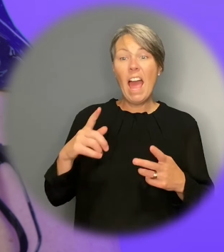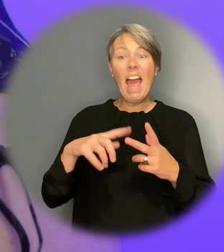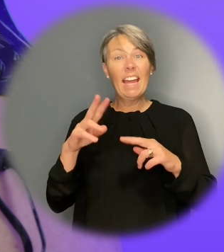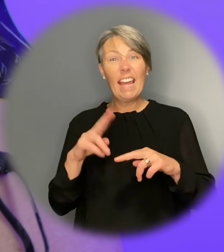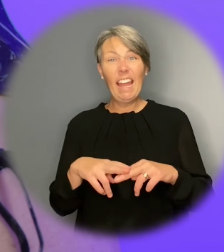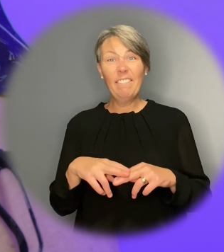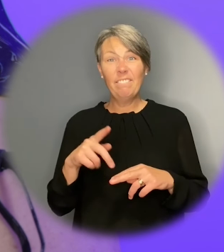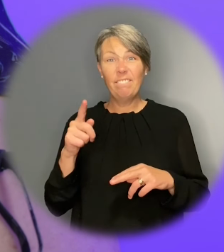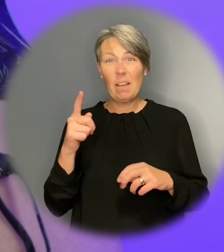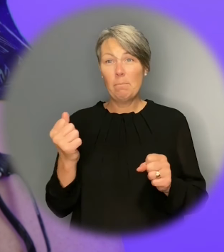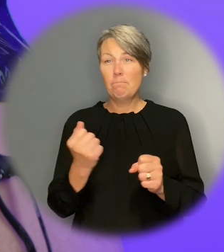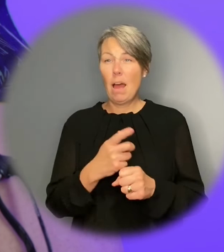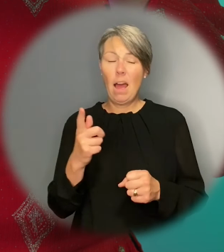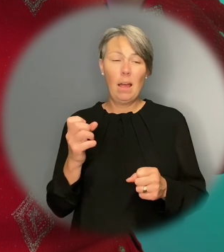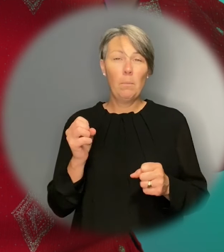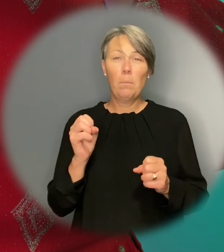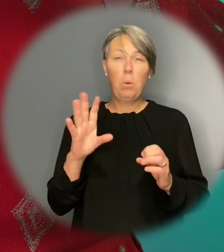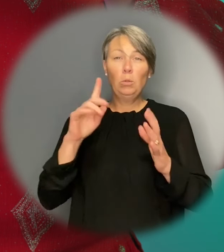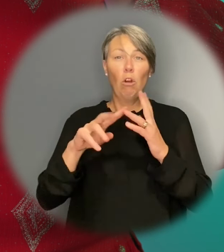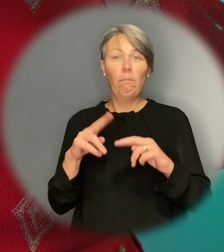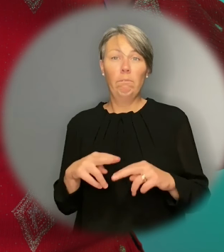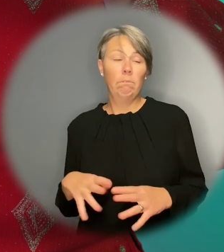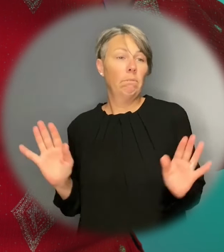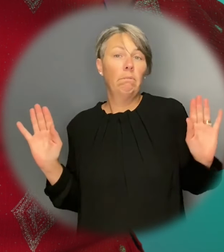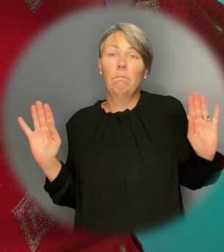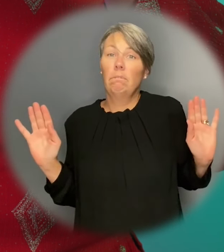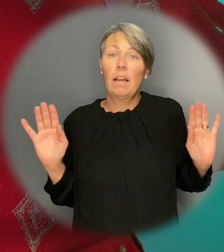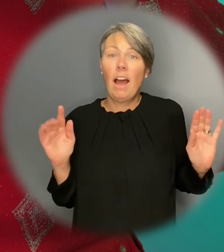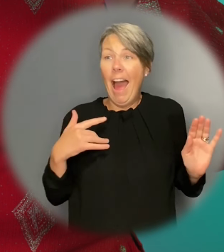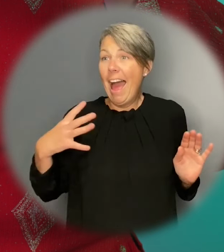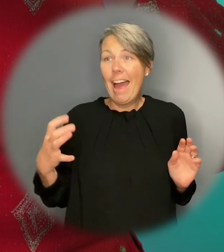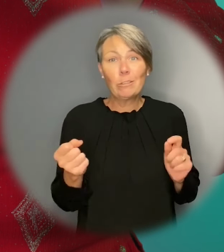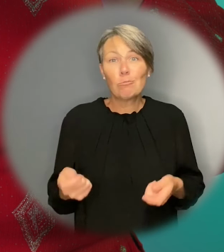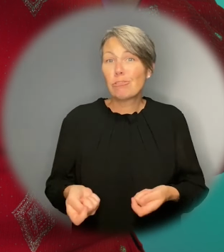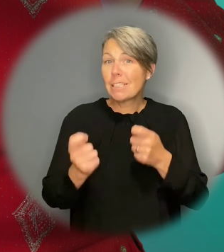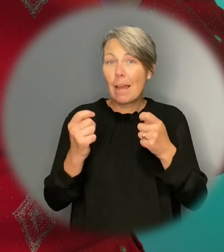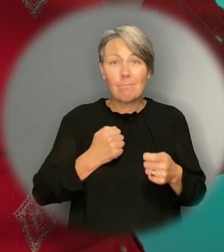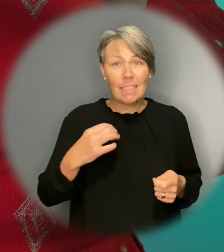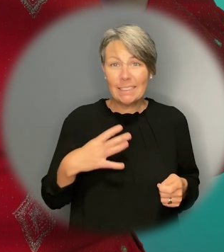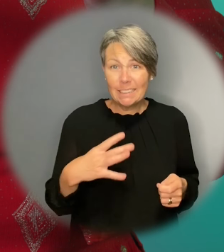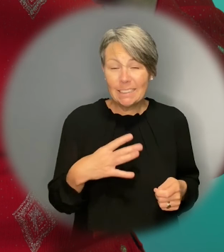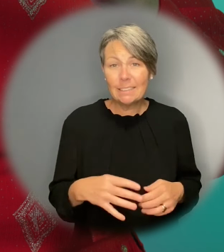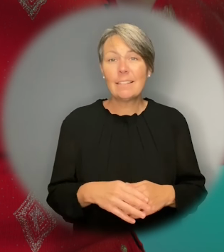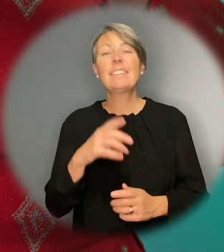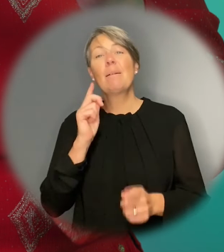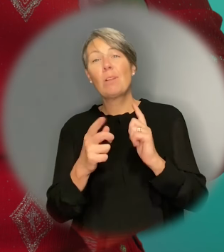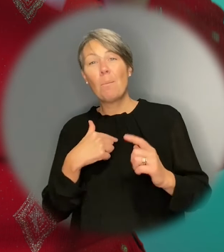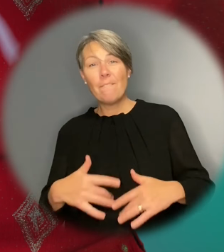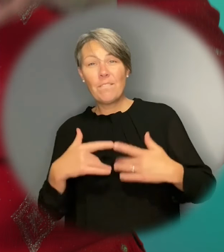something that like really needs to be brought up. Sometimes I feel like I have to do disability 101 with every new partner. Any advice for navigating that?